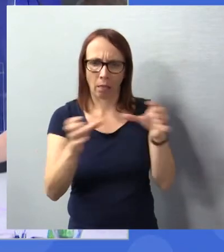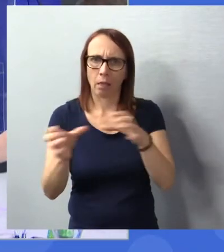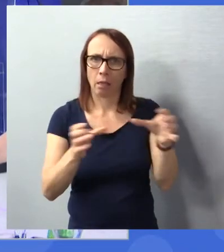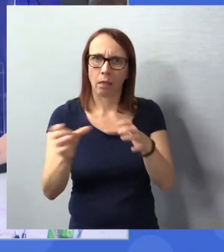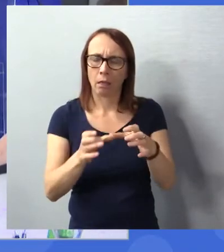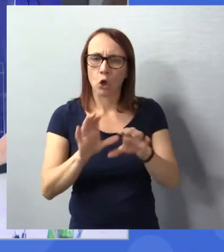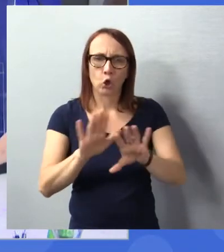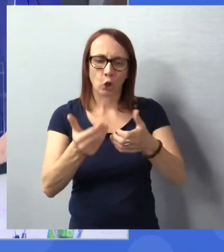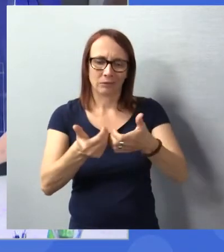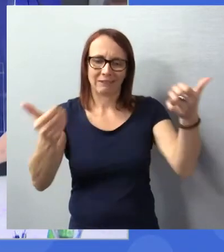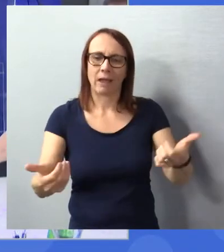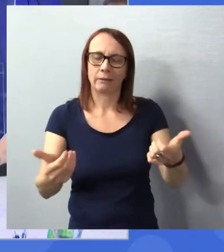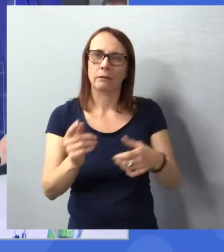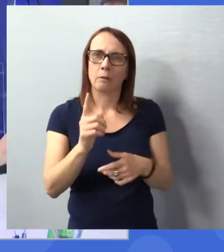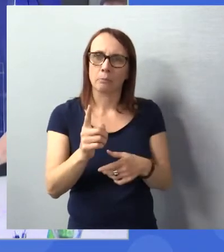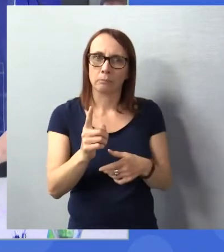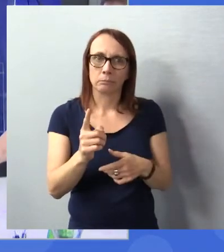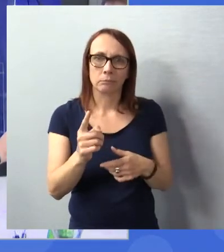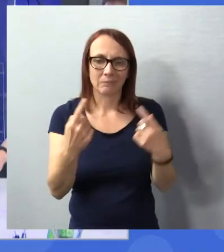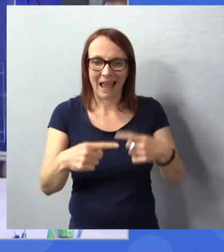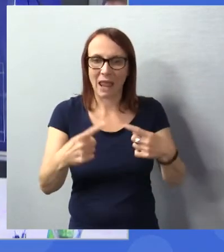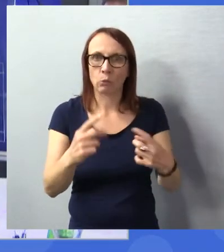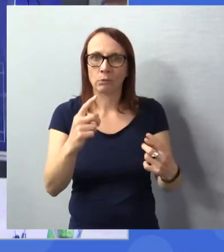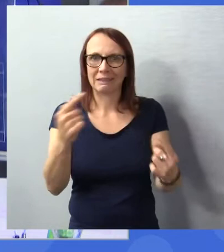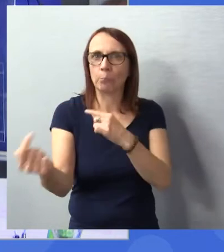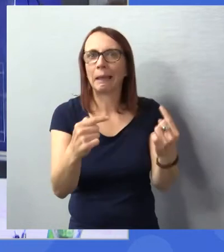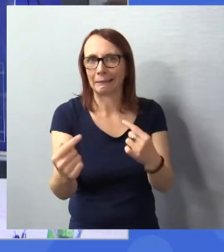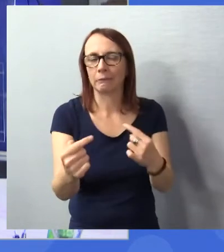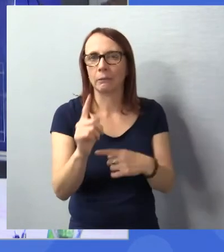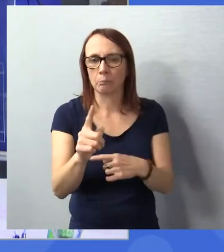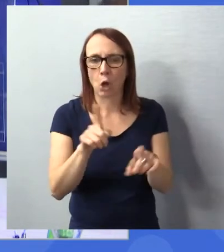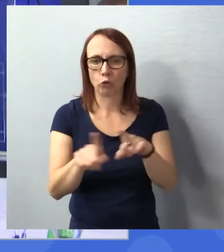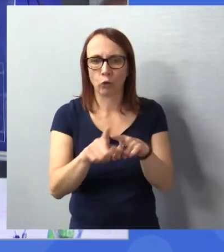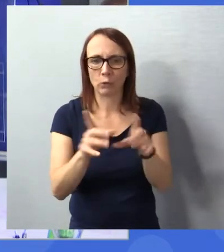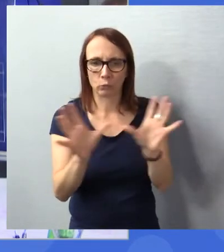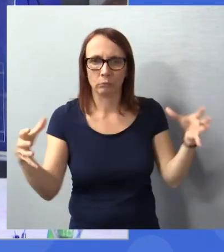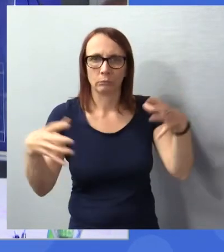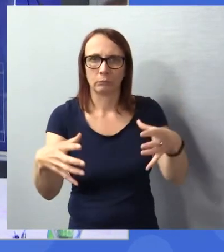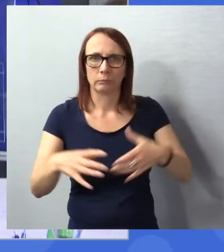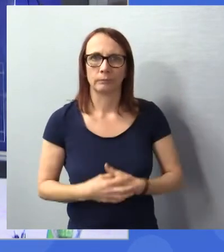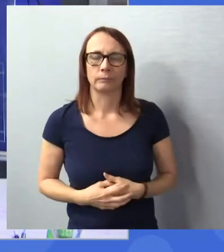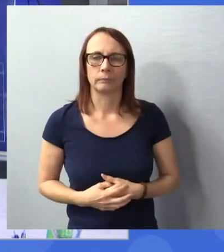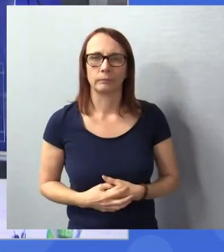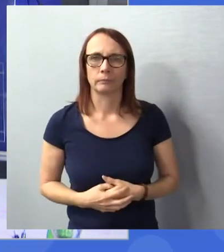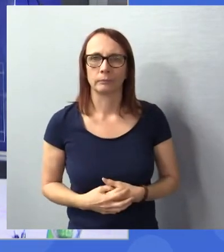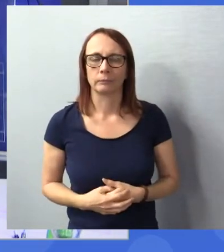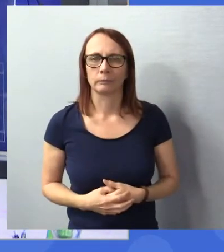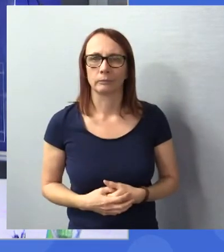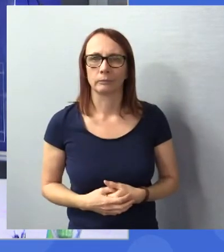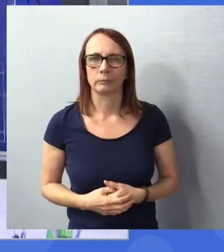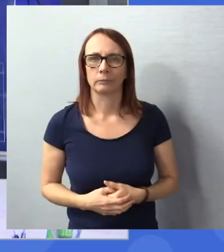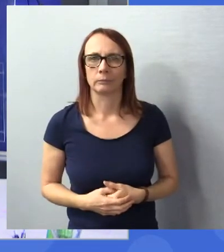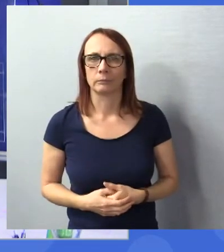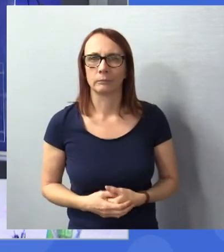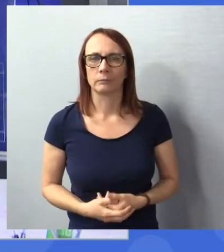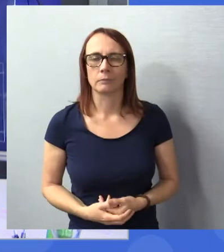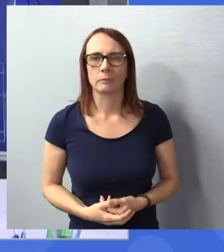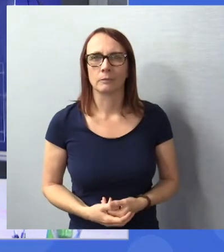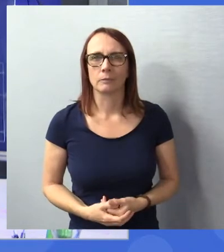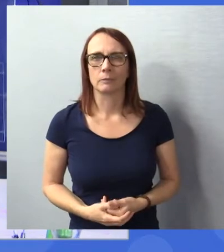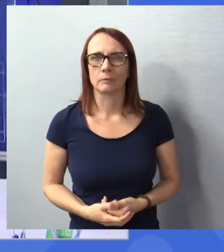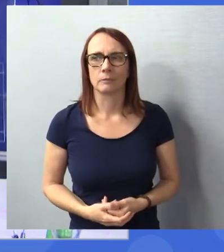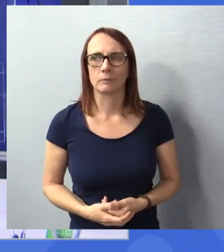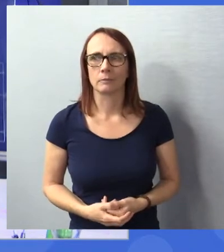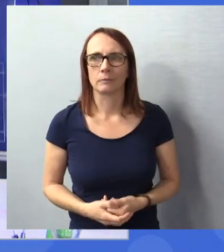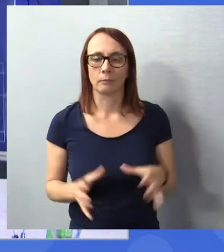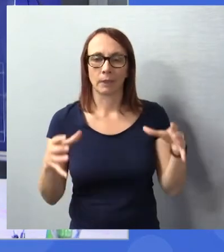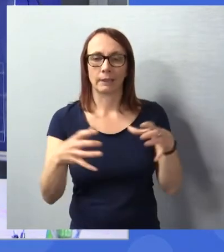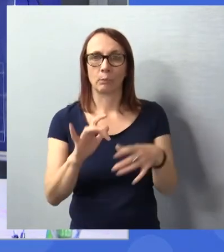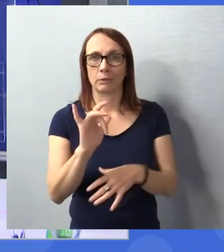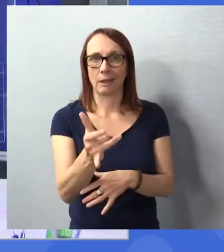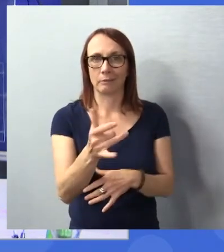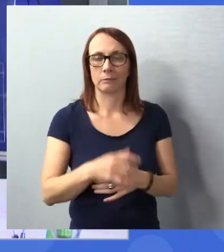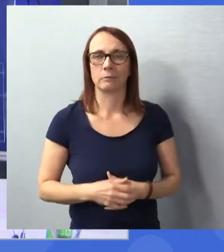still retaining healthy progressive debate yeah table 10 we acquire a less